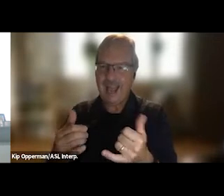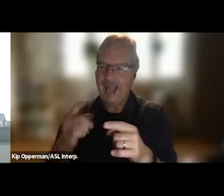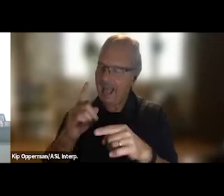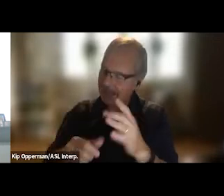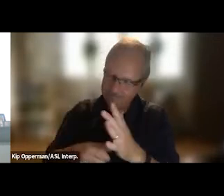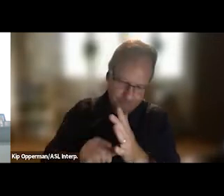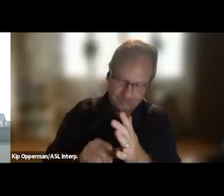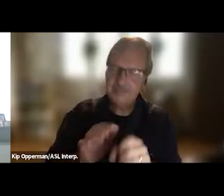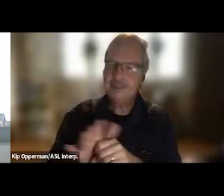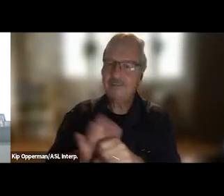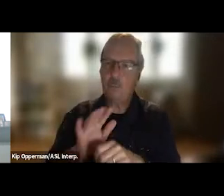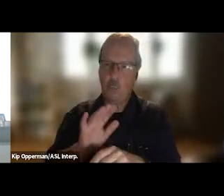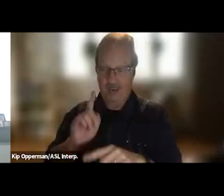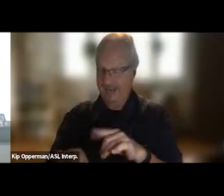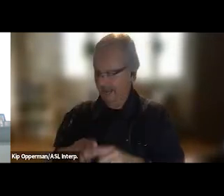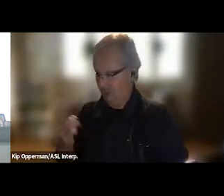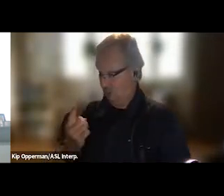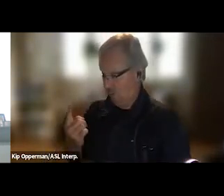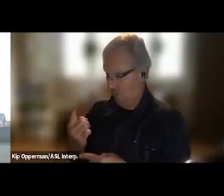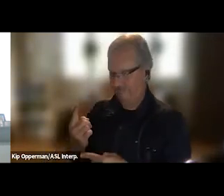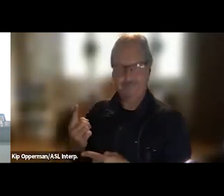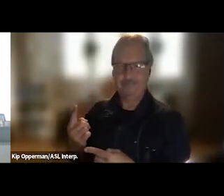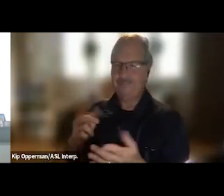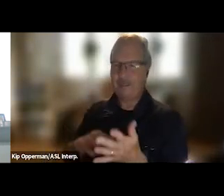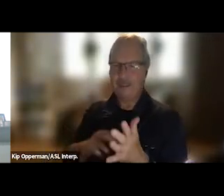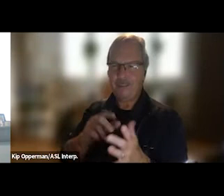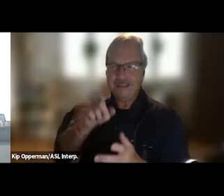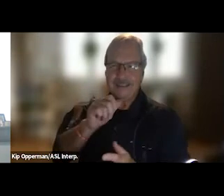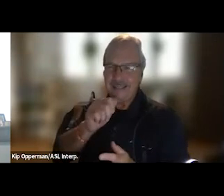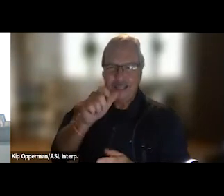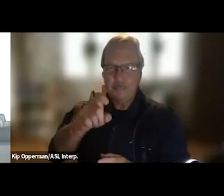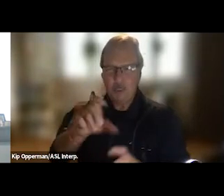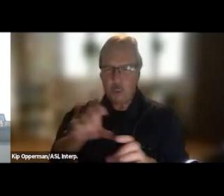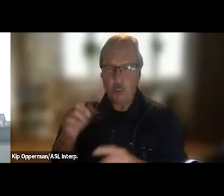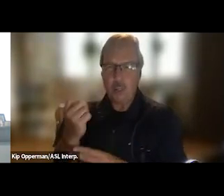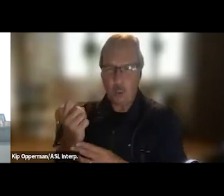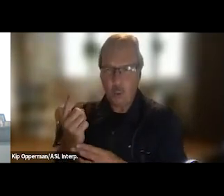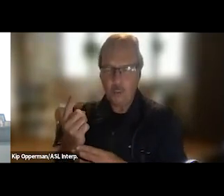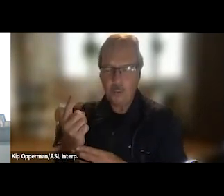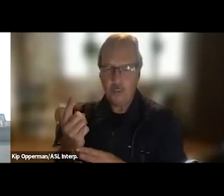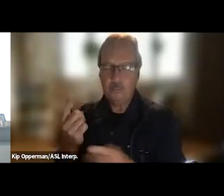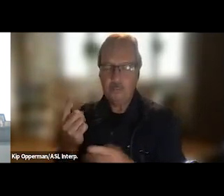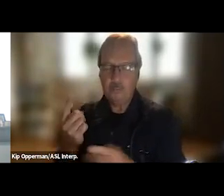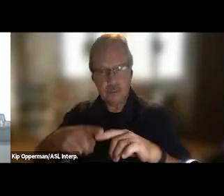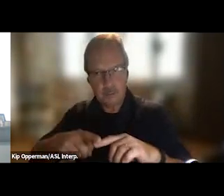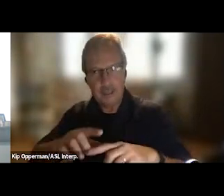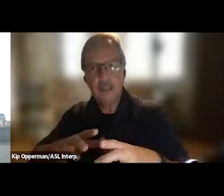And more importantly, we shouldn't be doing it alone. Corrections is one part of the equation. We rely heavily on our community and our stakeholders